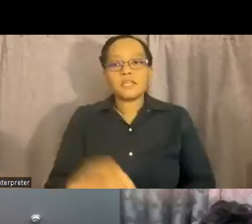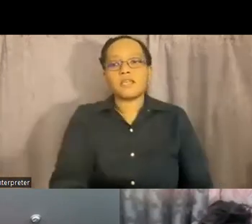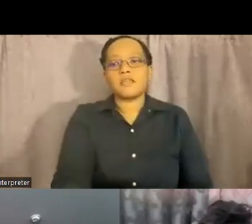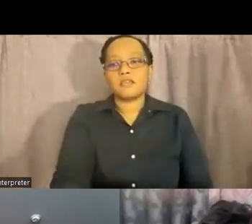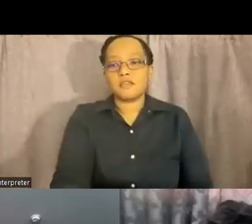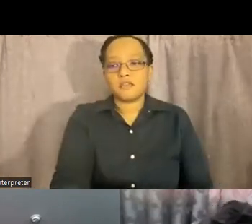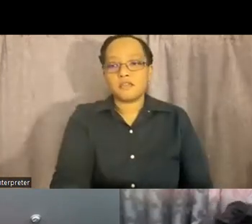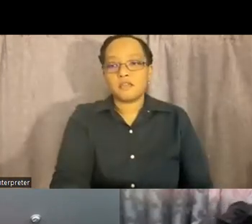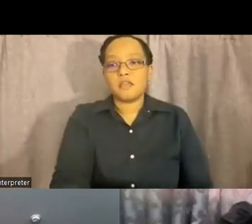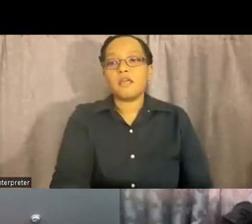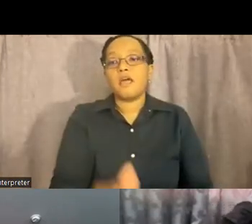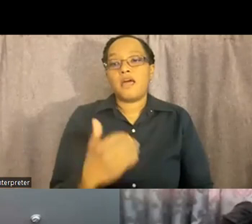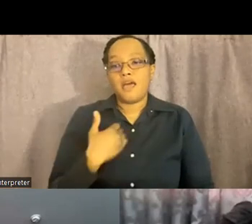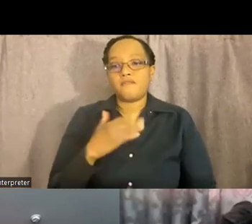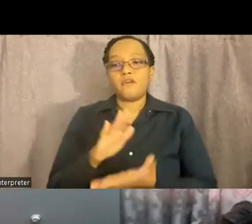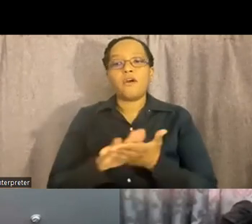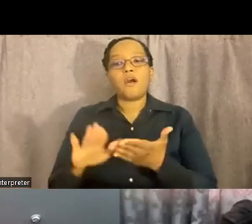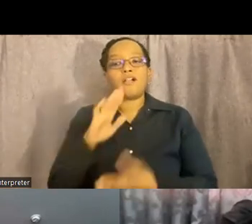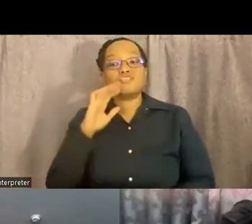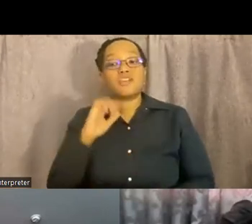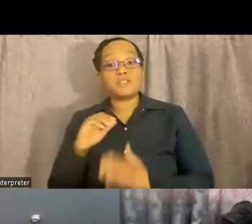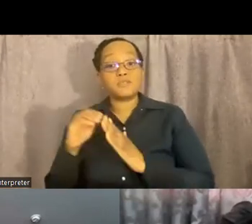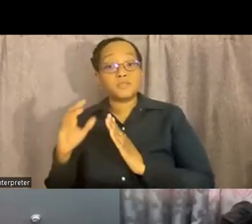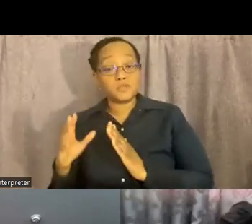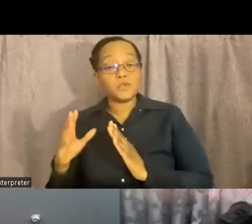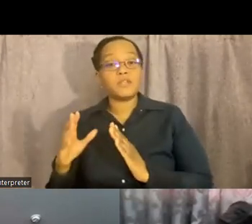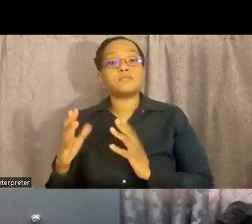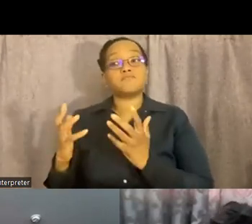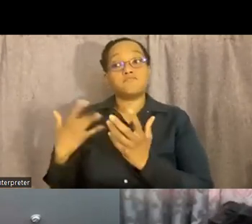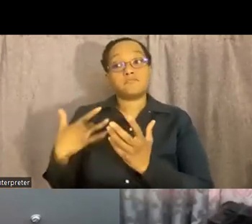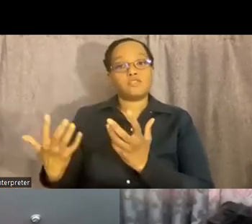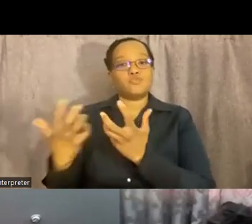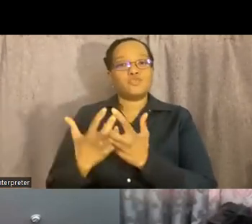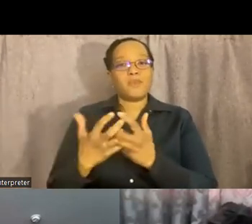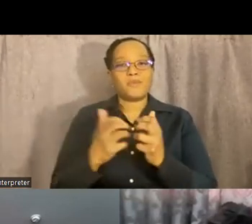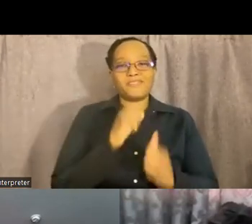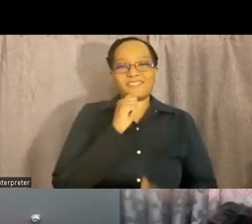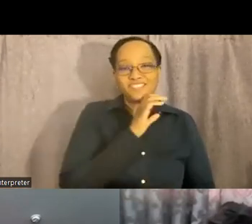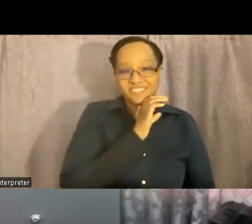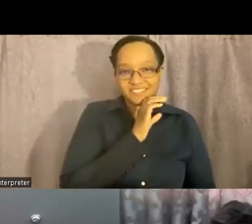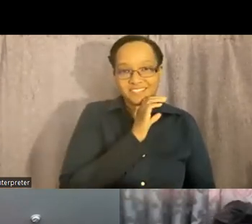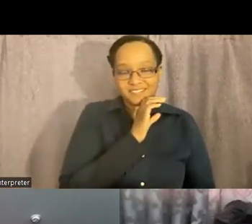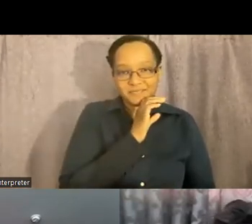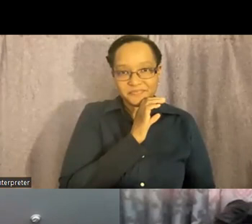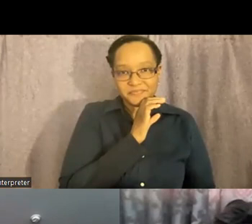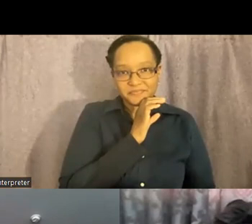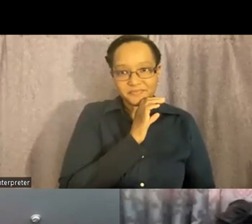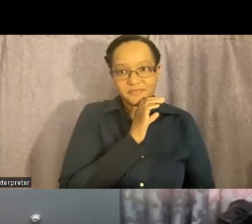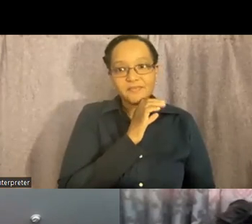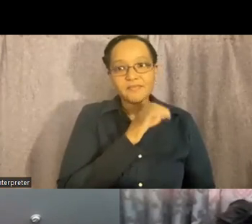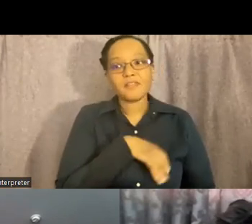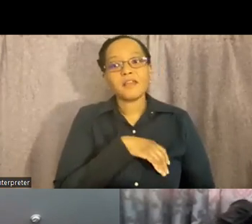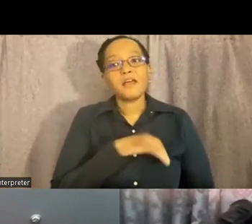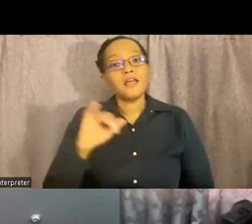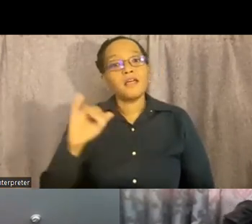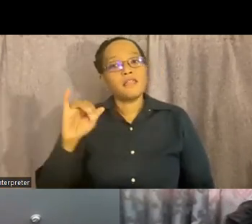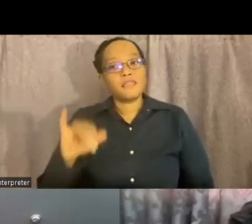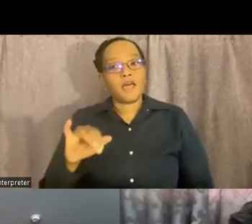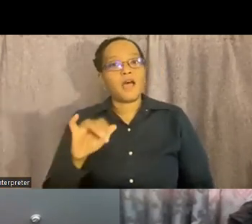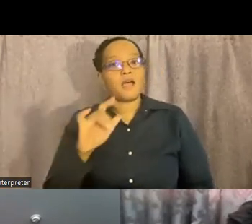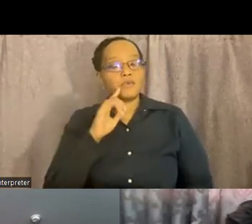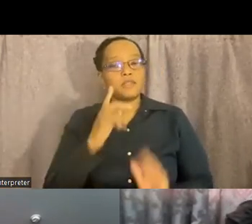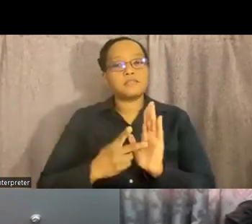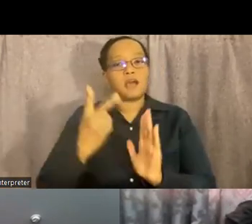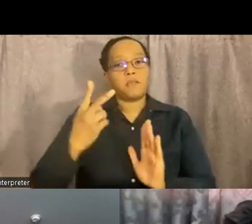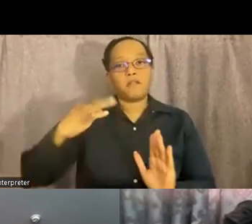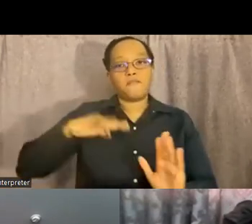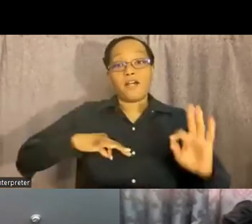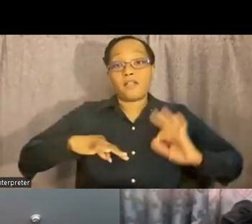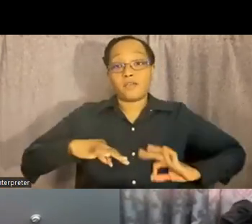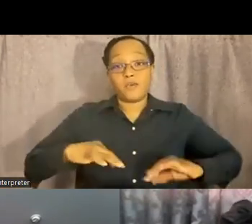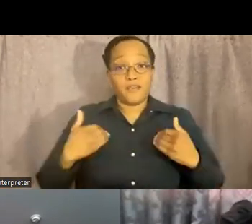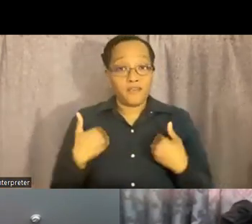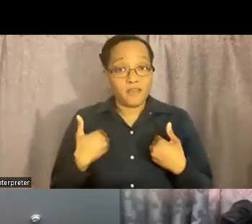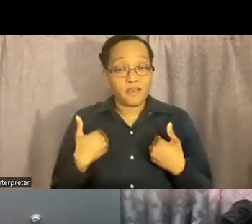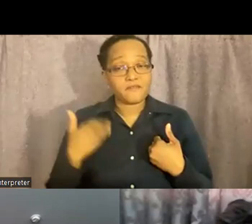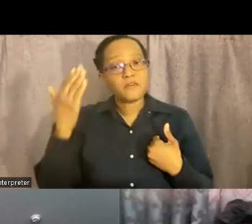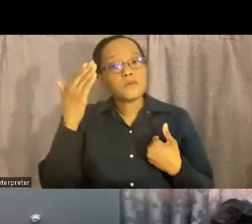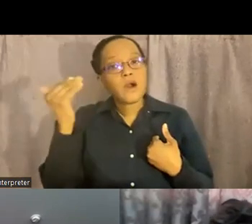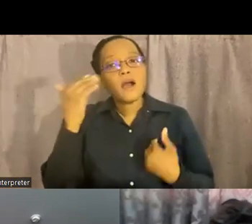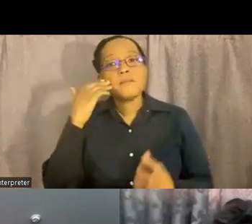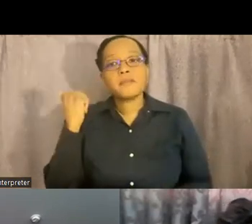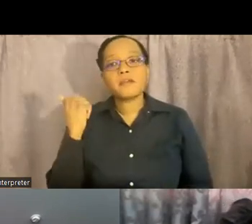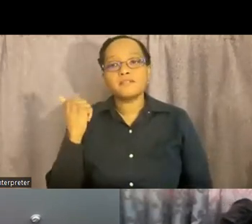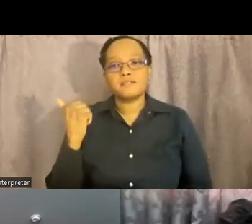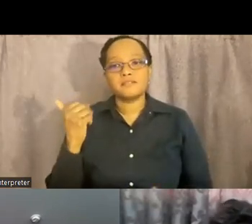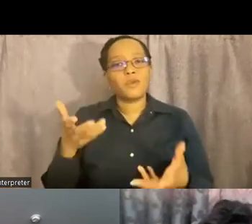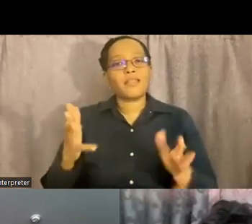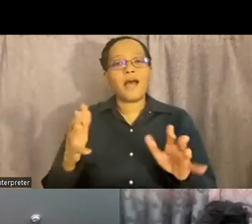age students are roommates with seniors . That is dual value . We have left the society where